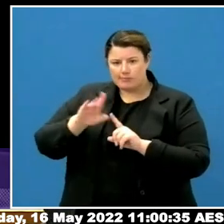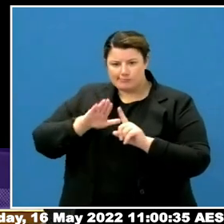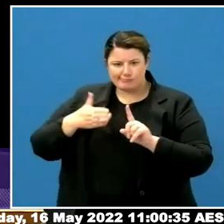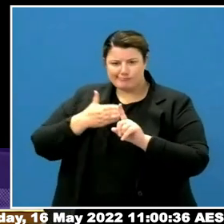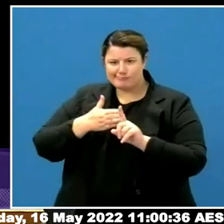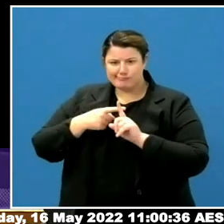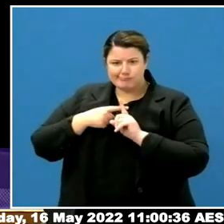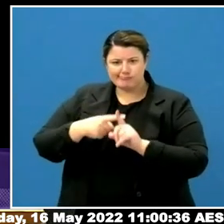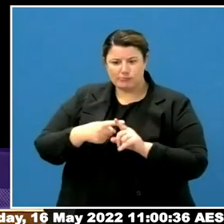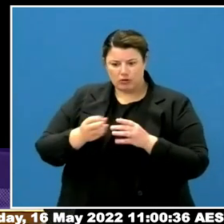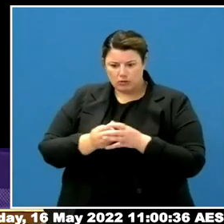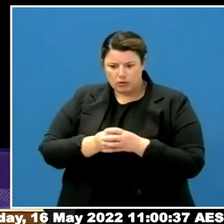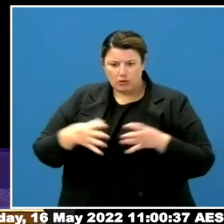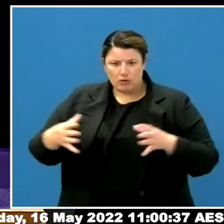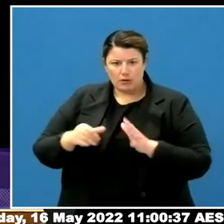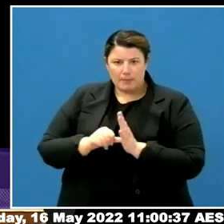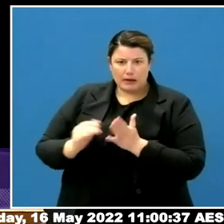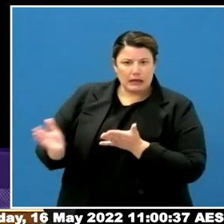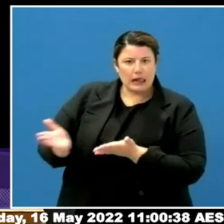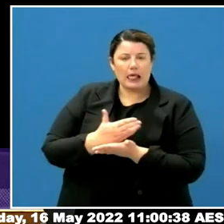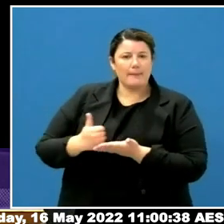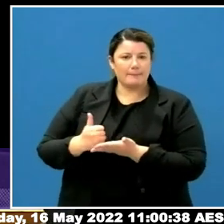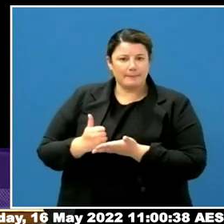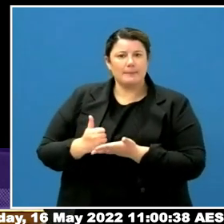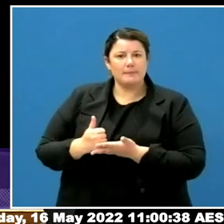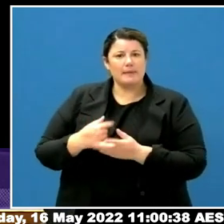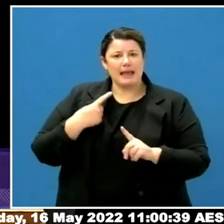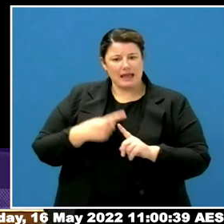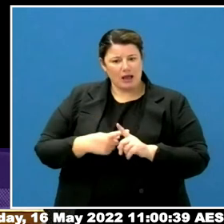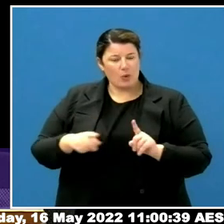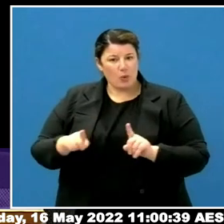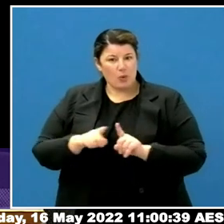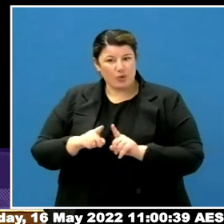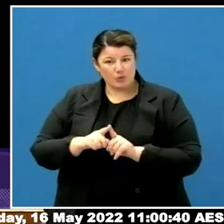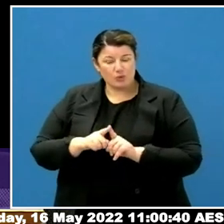growth, and also discuss, of course, approaches to risk, particularly the